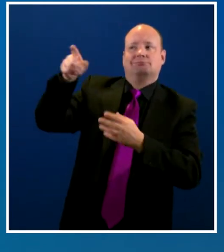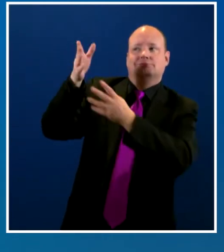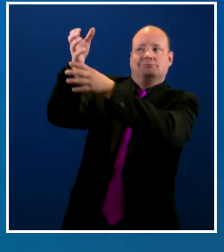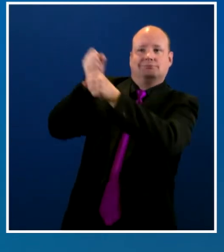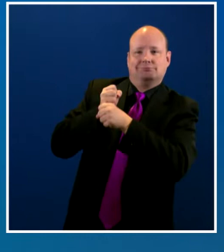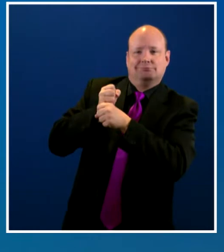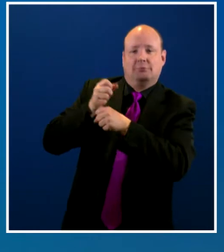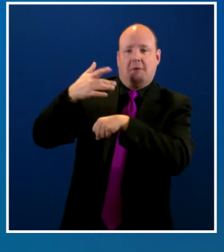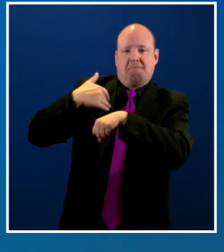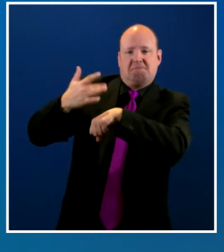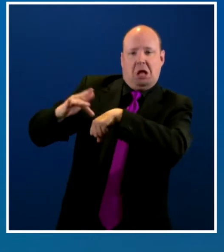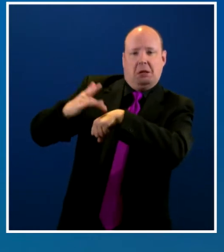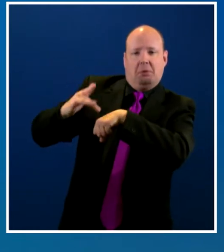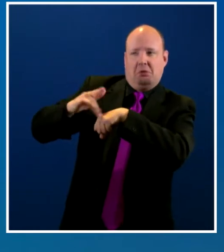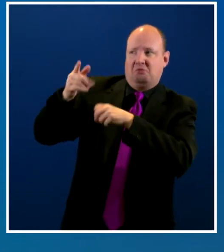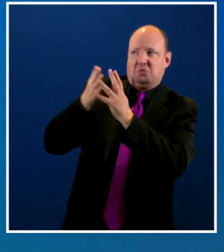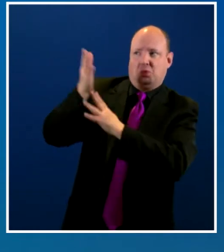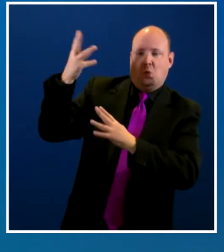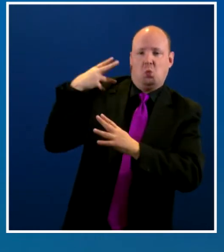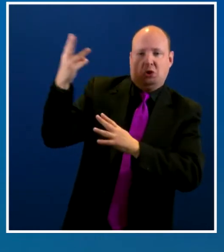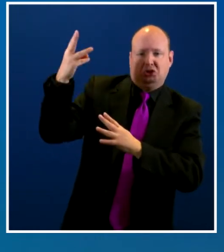Washington state and the federal government.